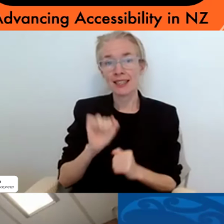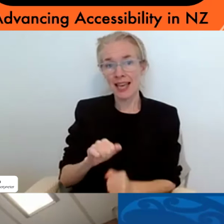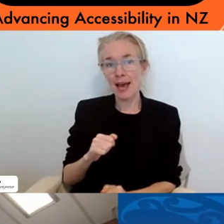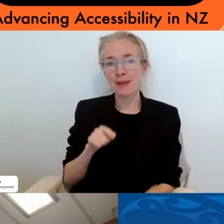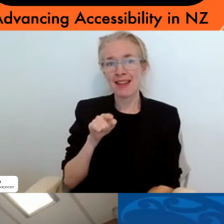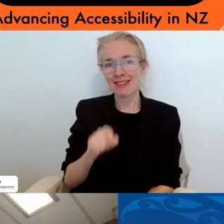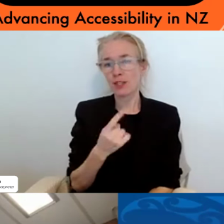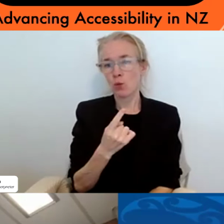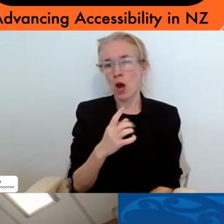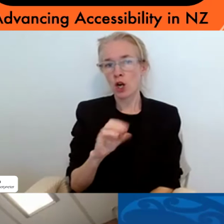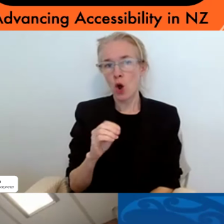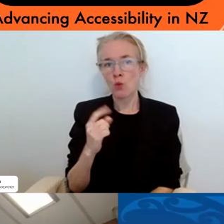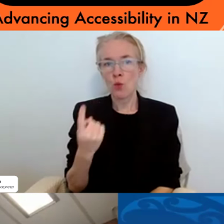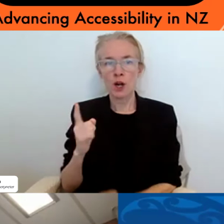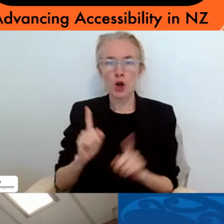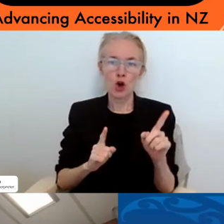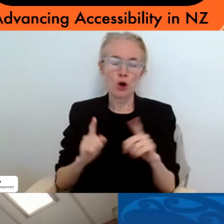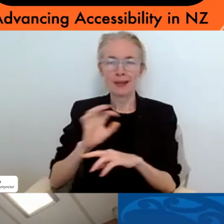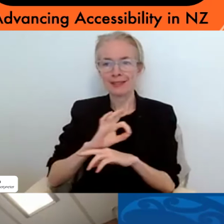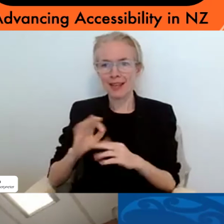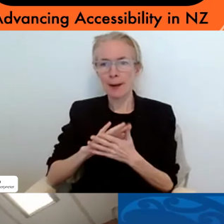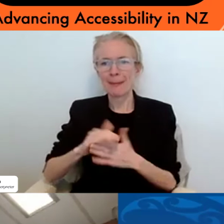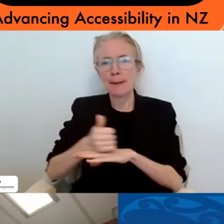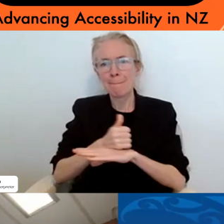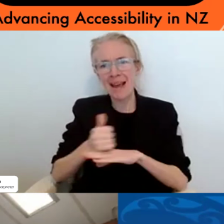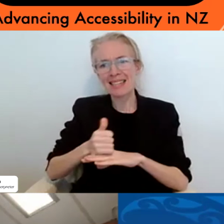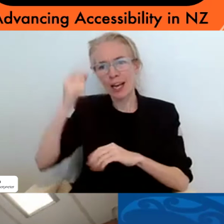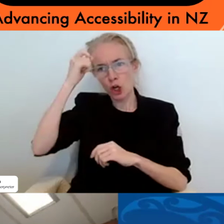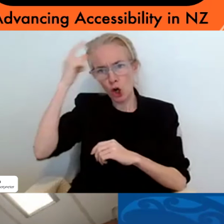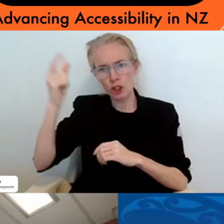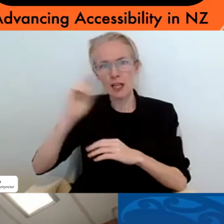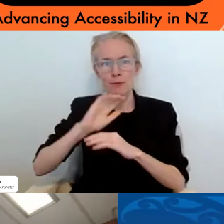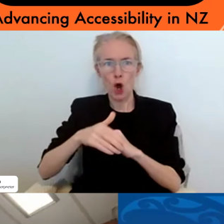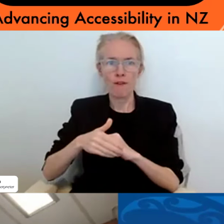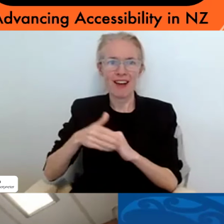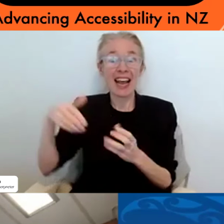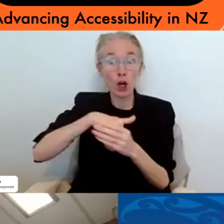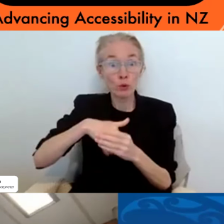communities, that's 101 sort of stuff. This is what we talk about